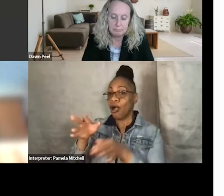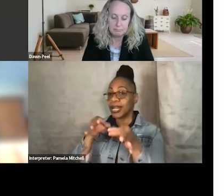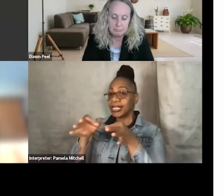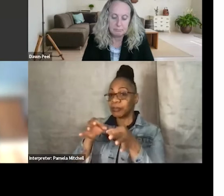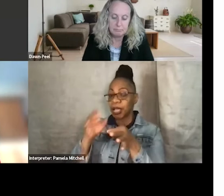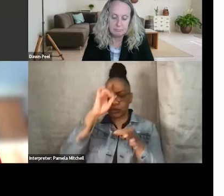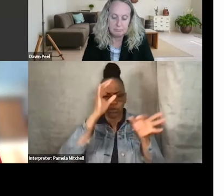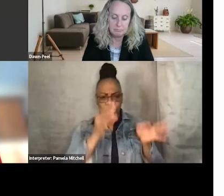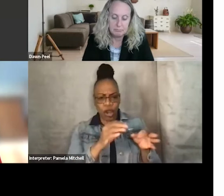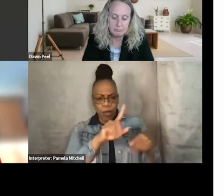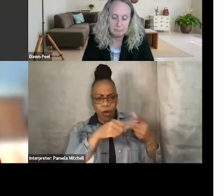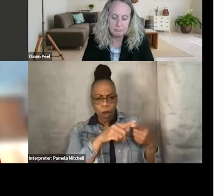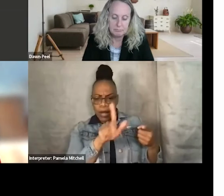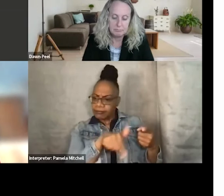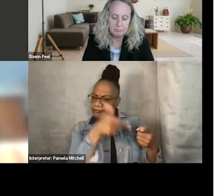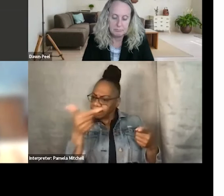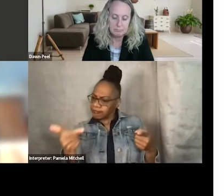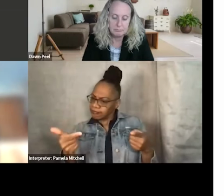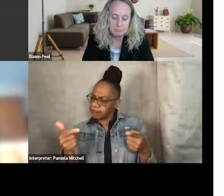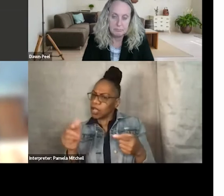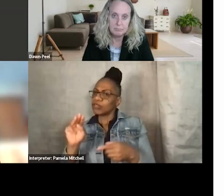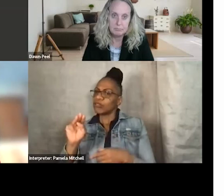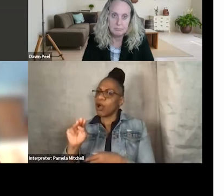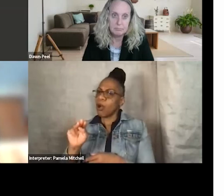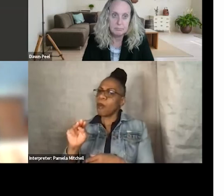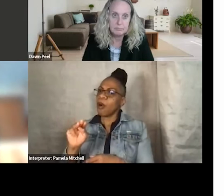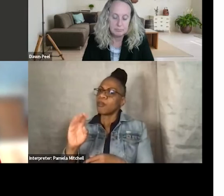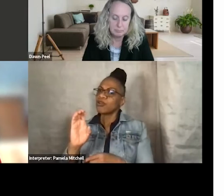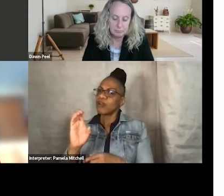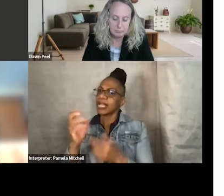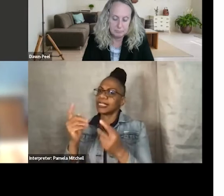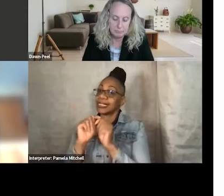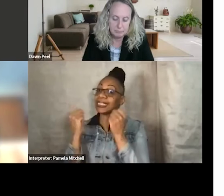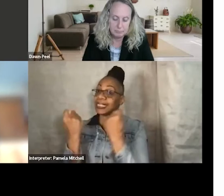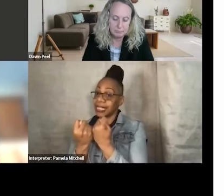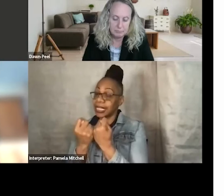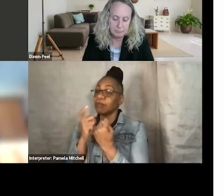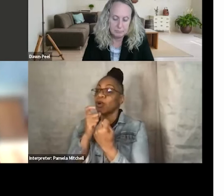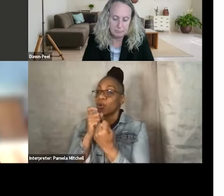on down to a mobile team. Our mobile teams do provide 24/7 coverage.